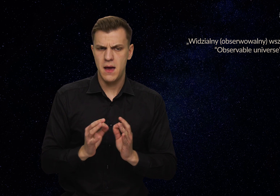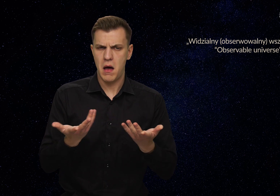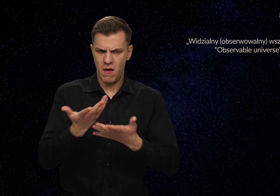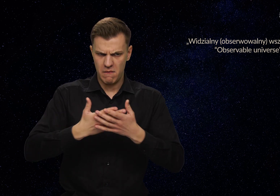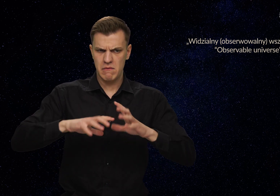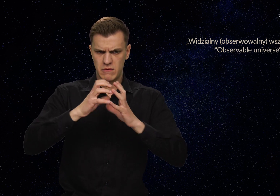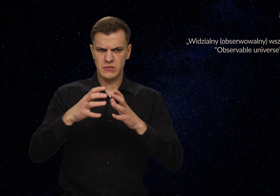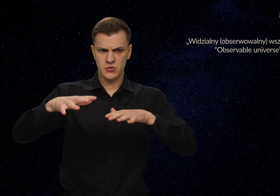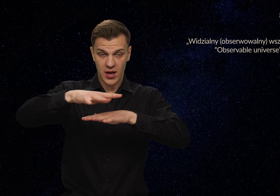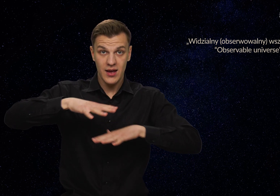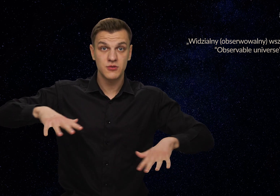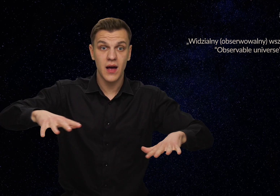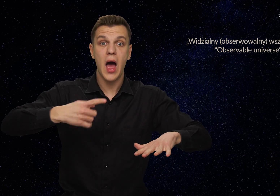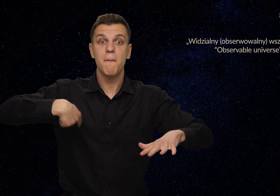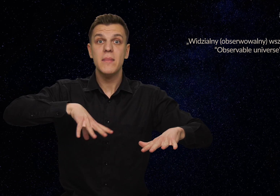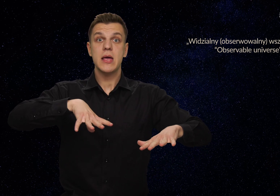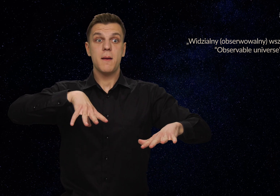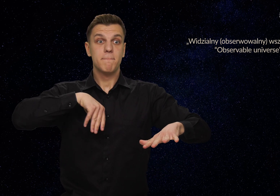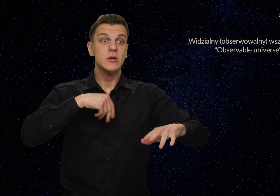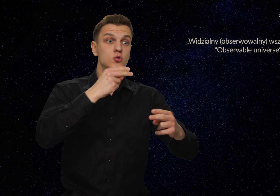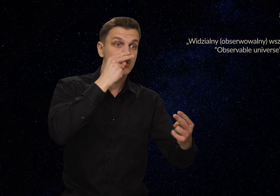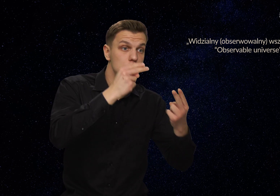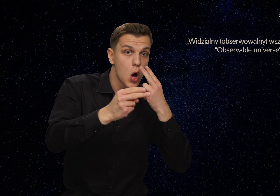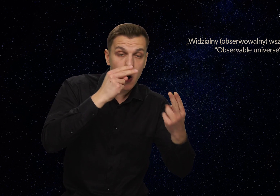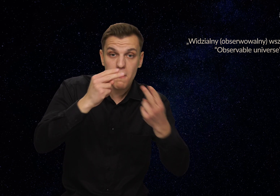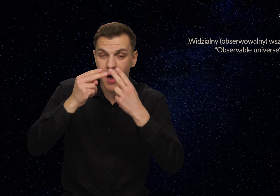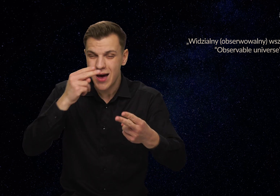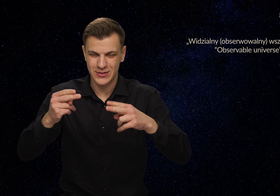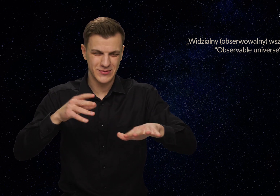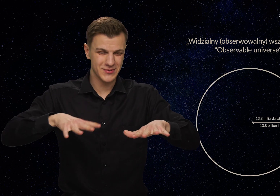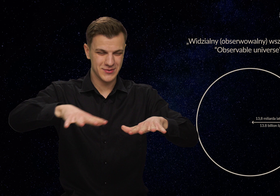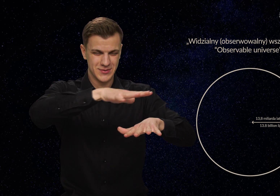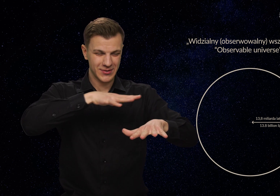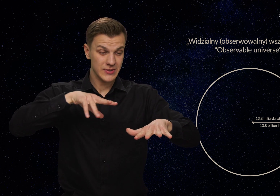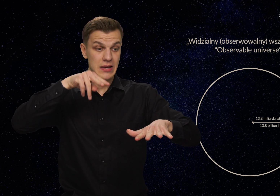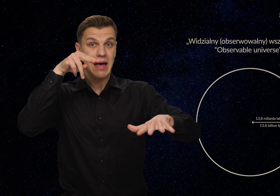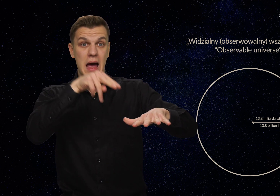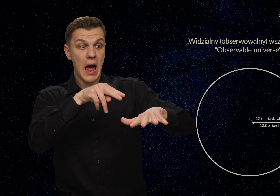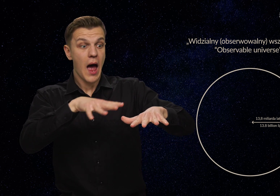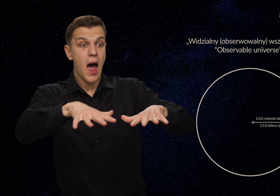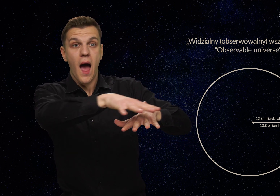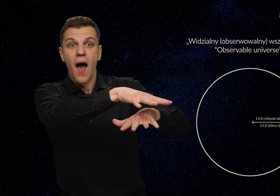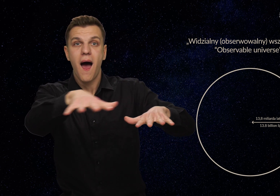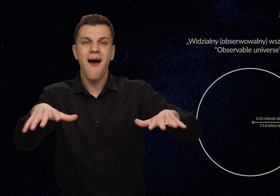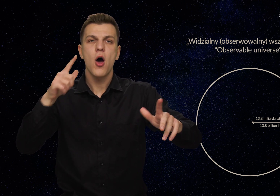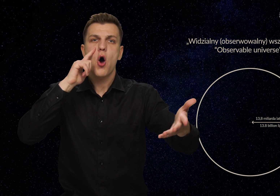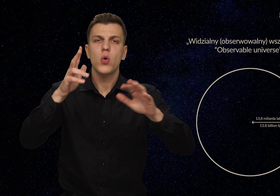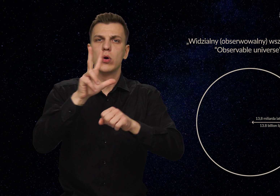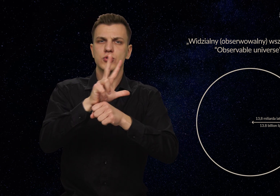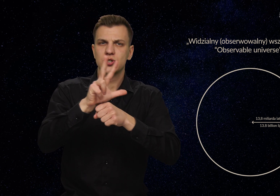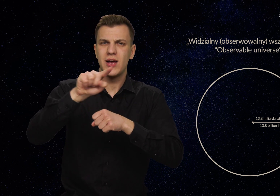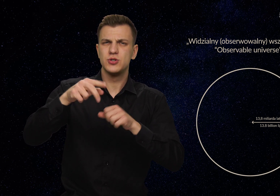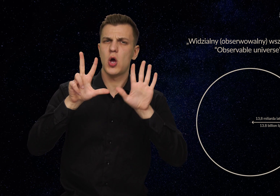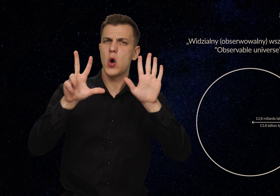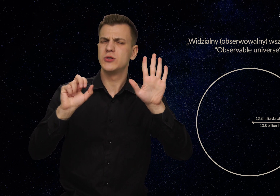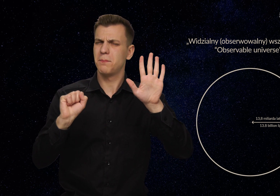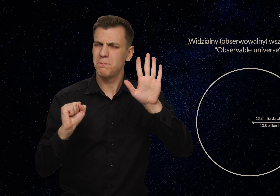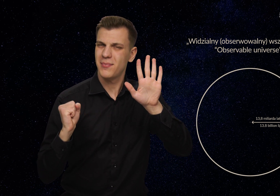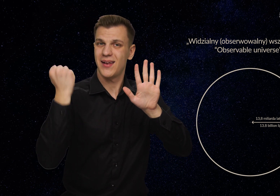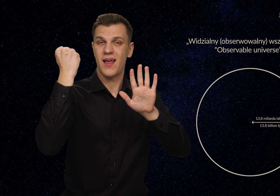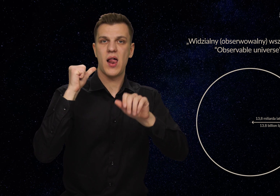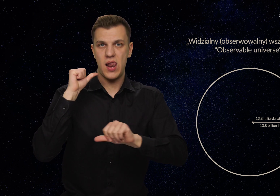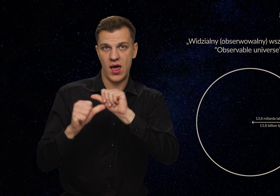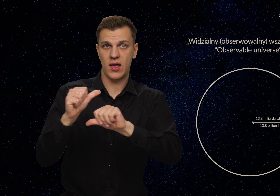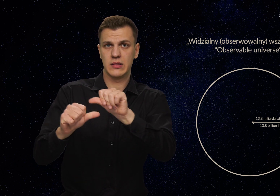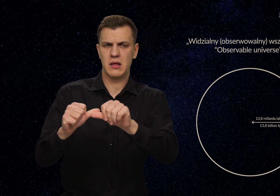That the universe that we can see, is about 13.8 billion light years long.